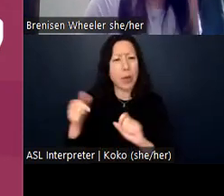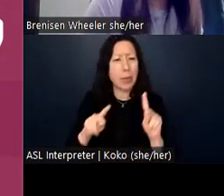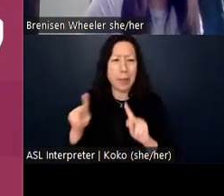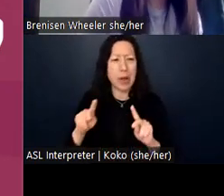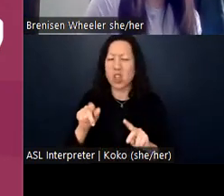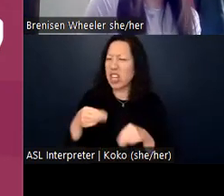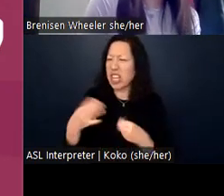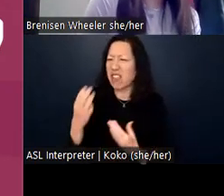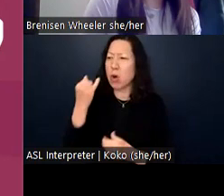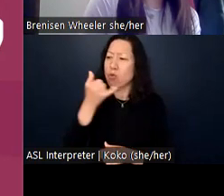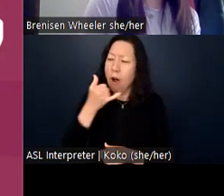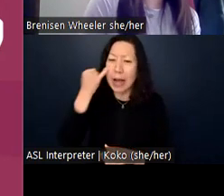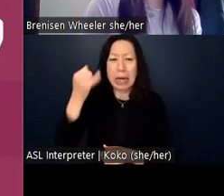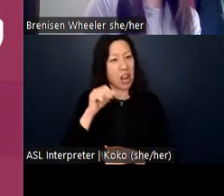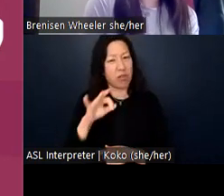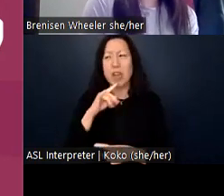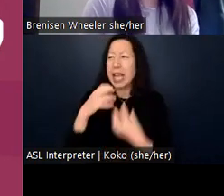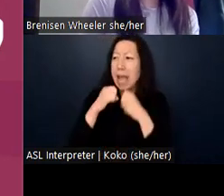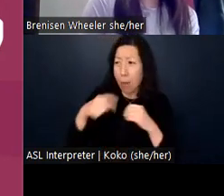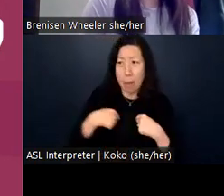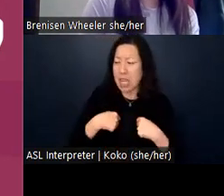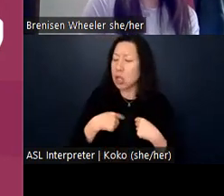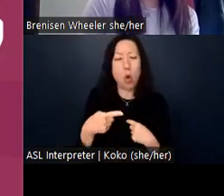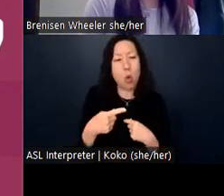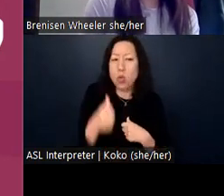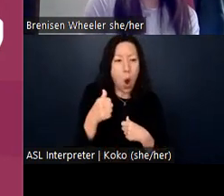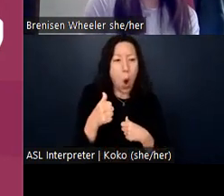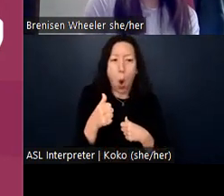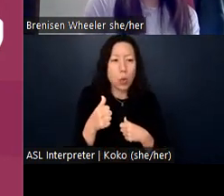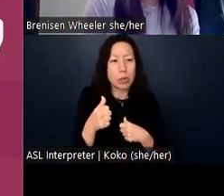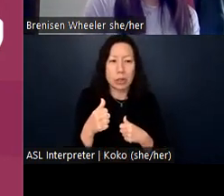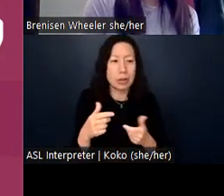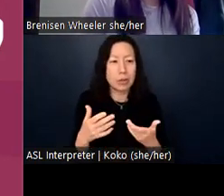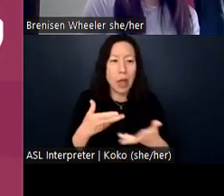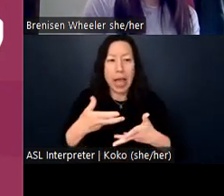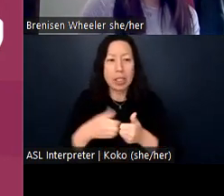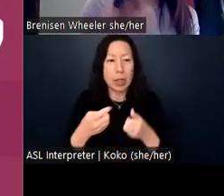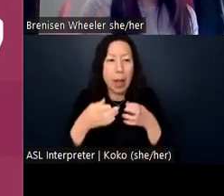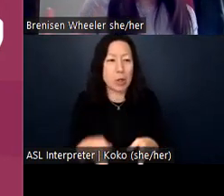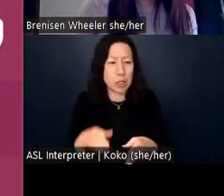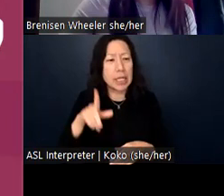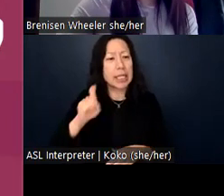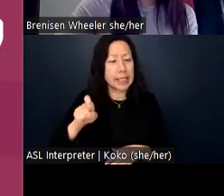way to engage with him, you need to remove him from a call so the goal of